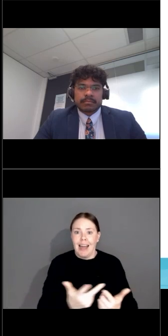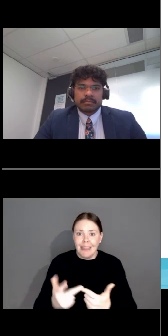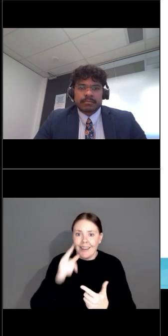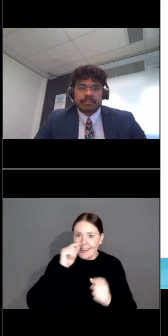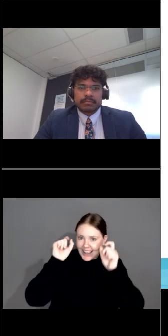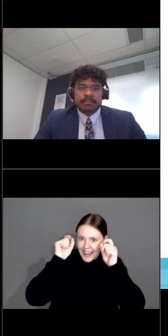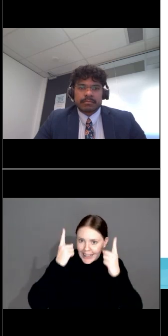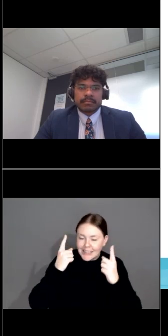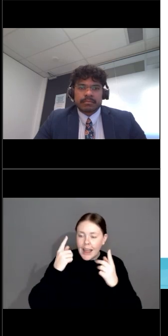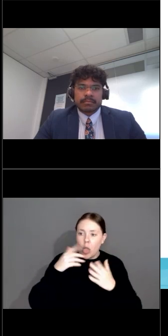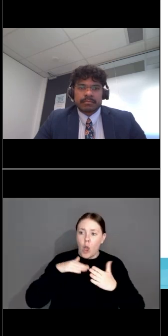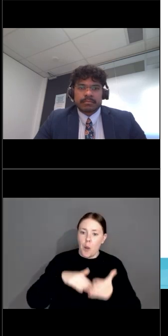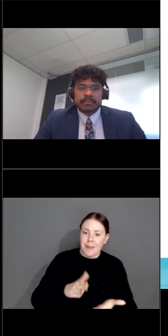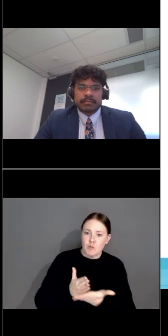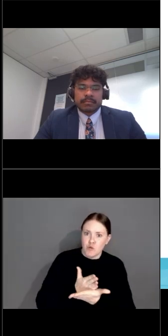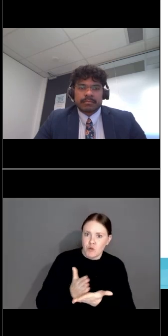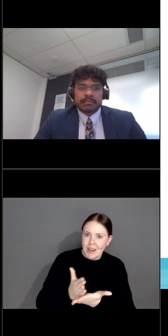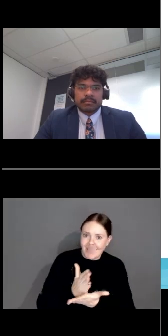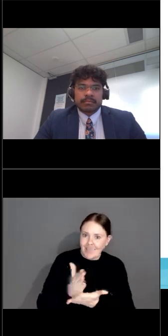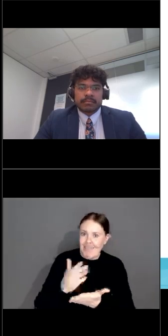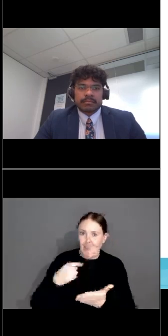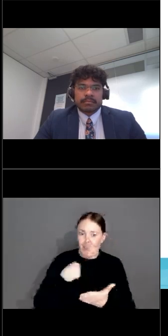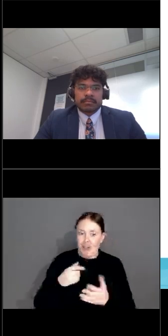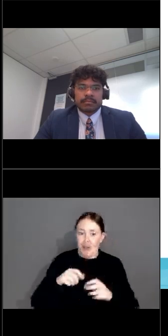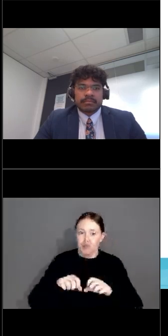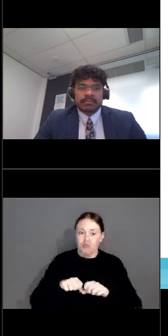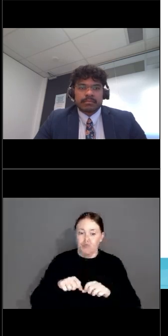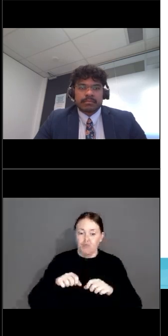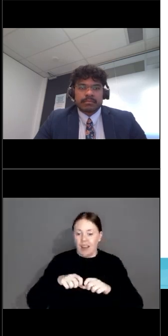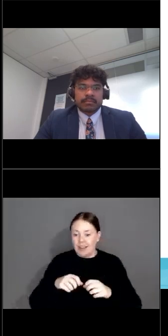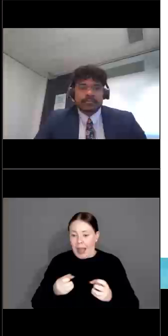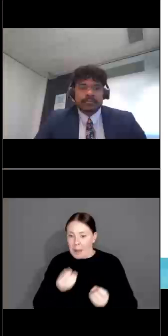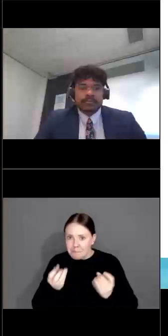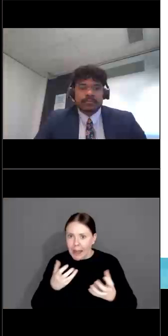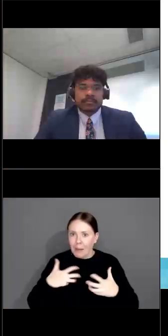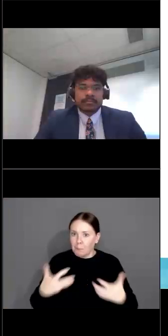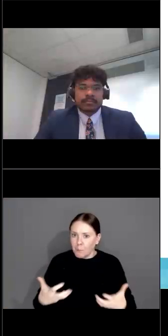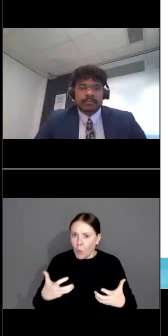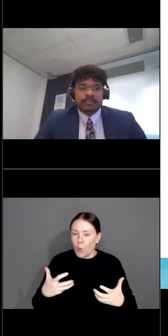system I'll just really briefly mentioned so on the screen it says CLE update that's our